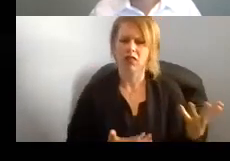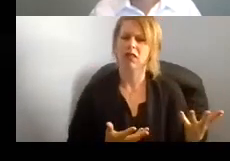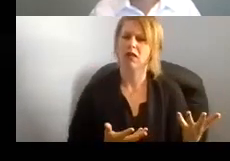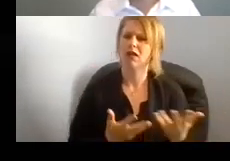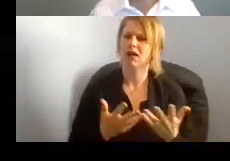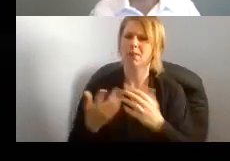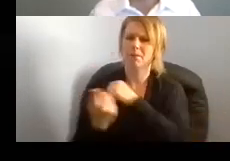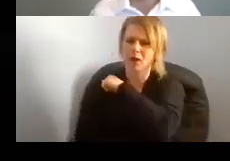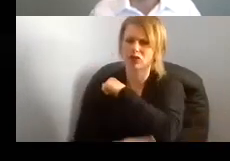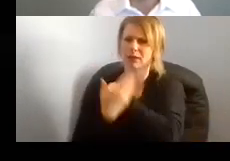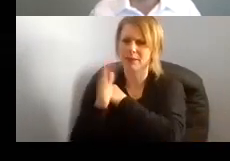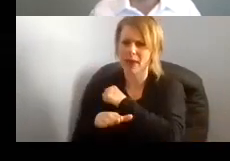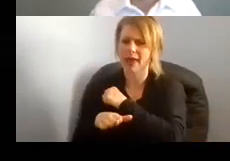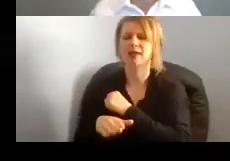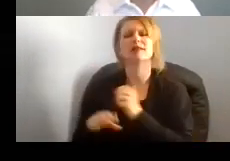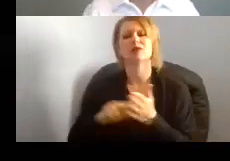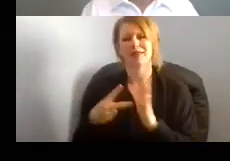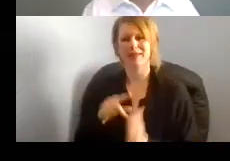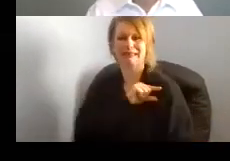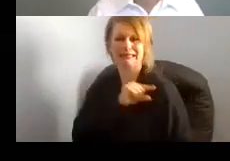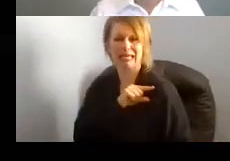And that just leads to guilt and shame. So you need to make sure that